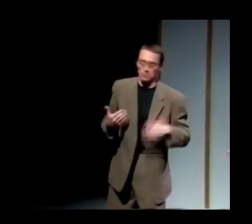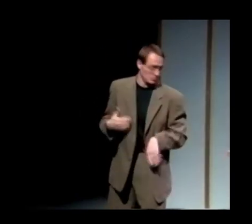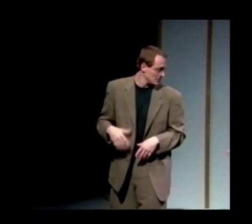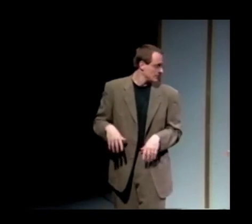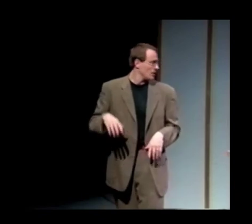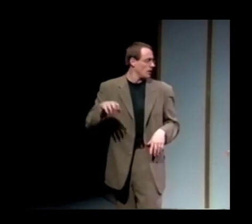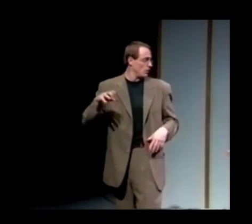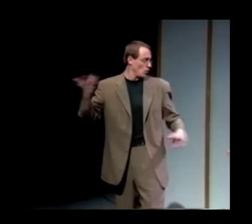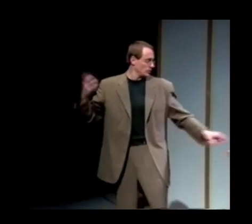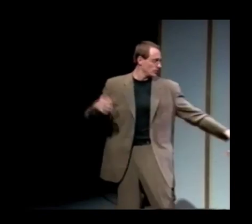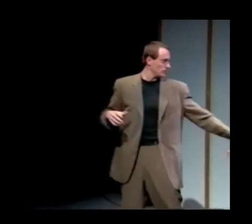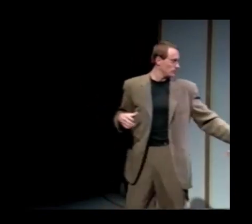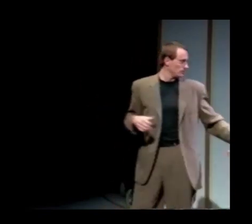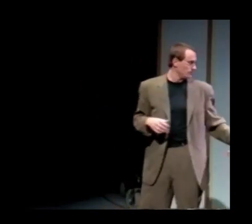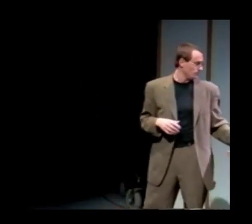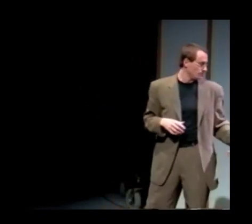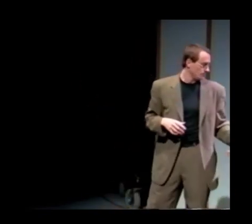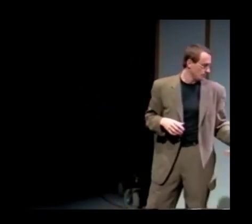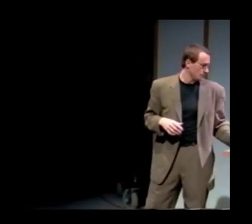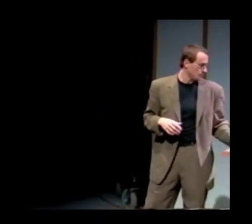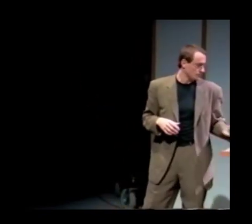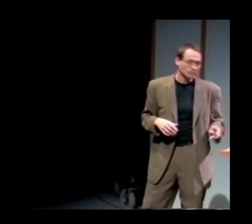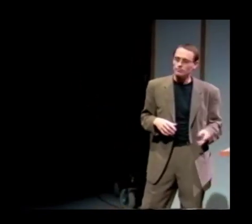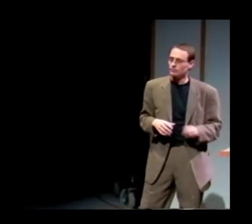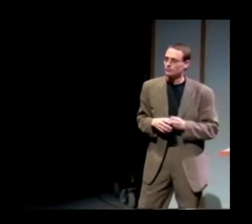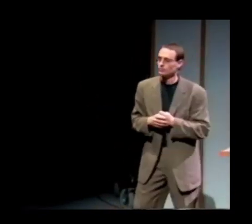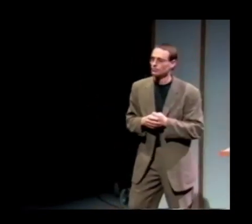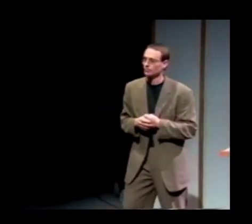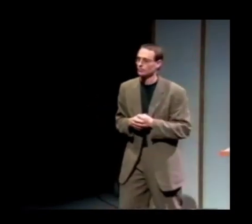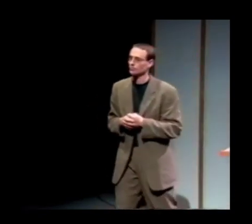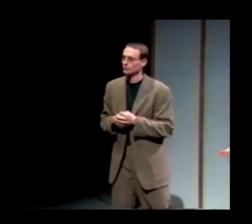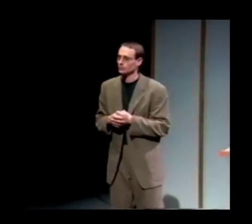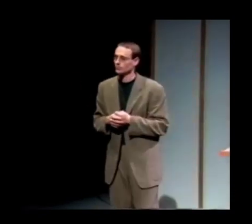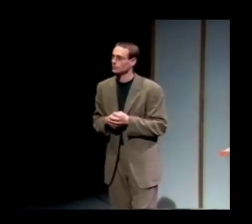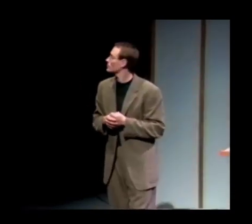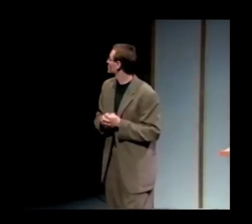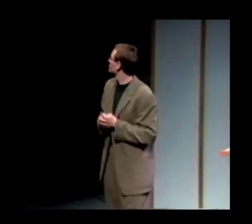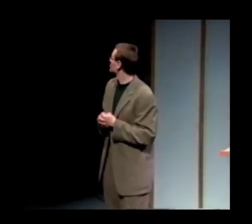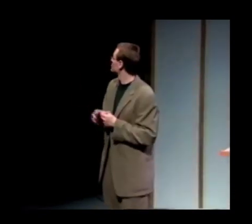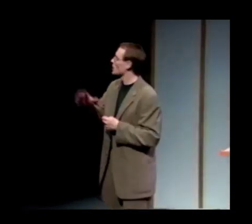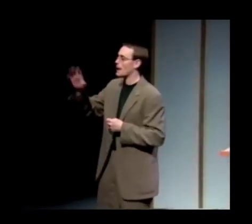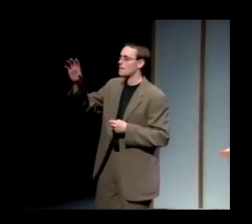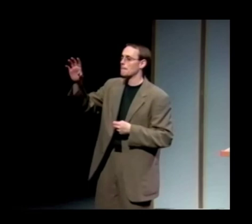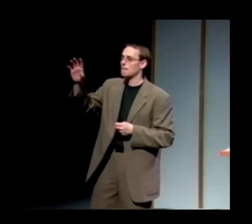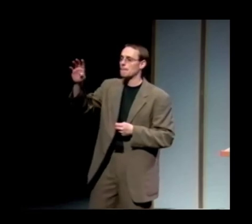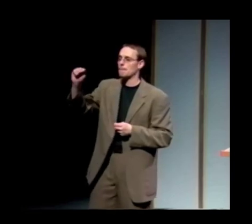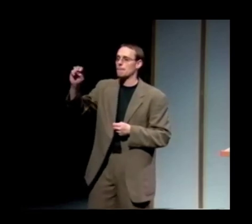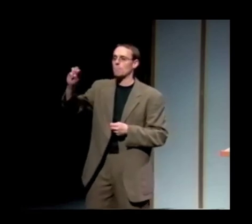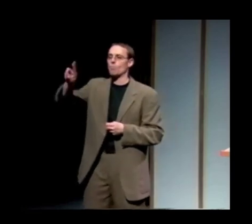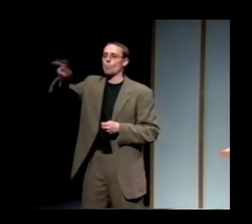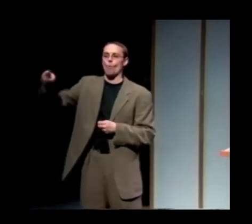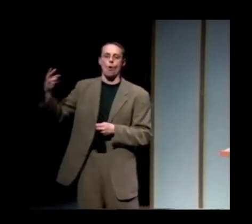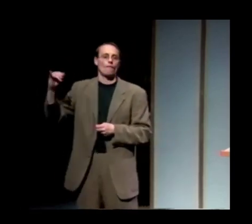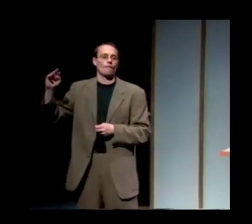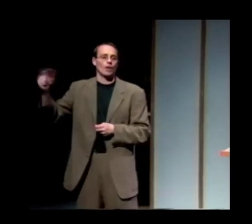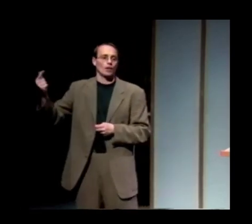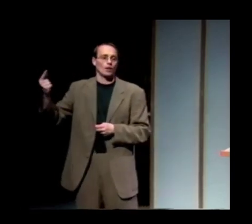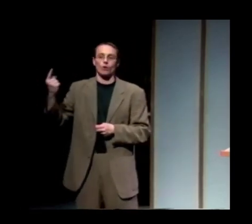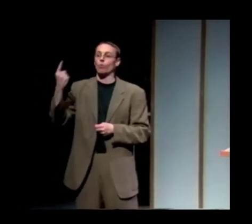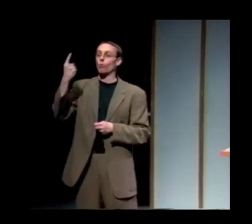AND THEN SHOWED UP SECOND IN THE MOVIES OR VICE VERSA. I'M NOT SURE. BUT HERE'S WHAT WE'RE TALKING ABOUT--MORPHING,